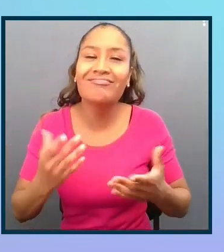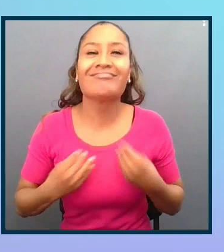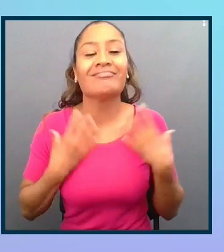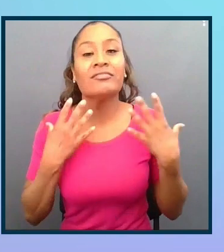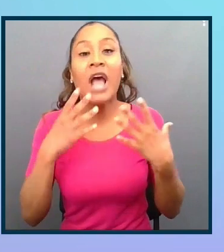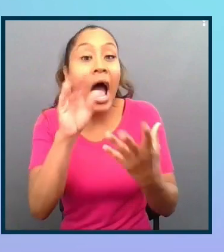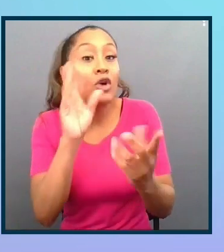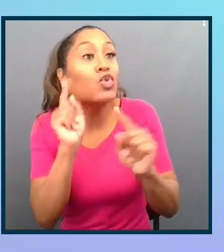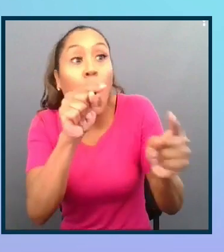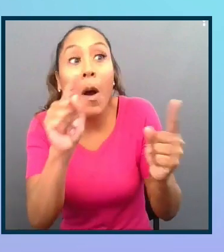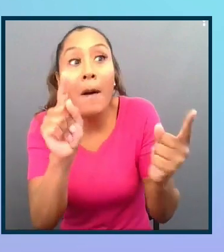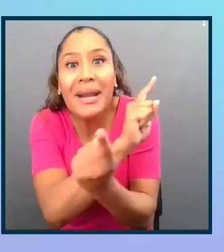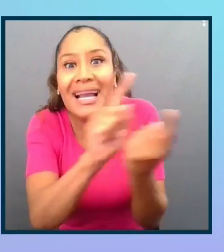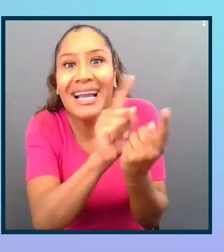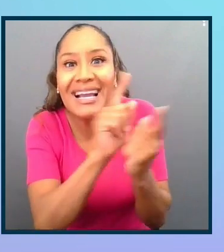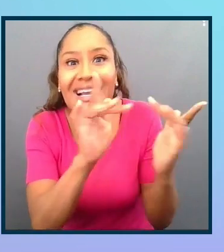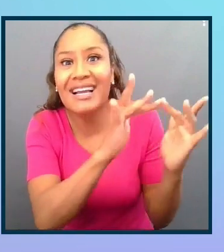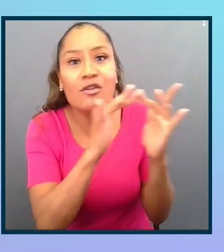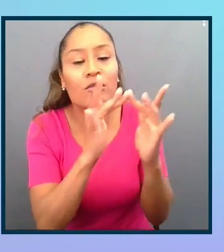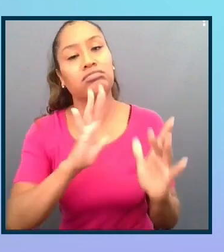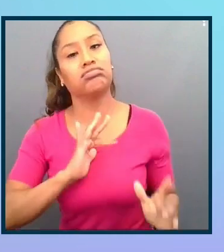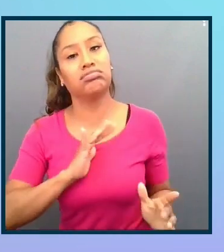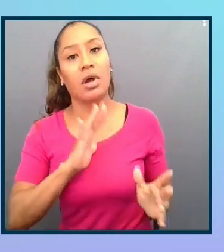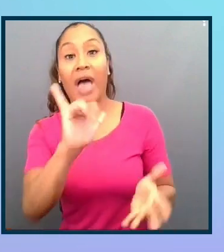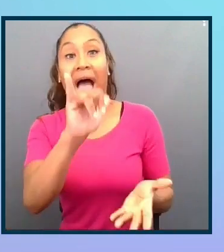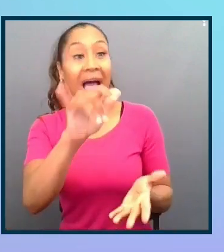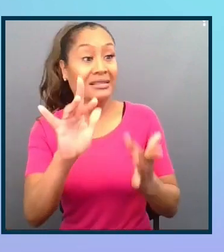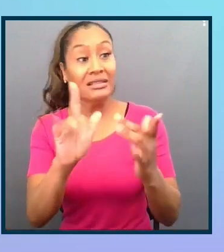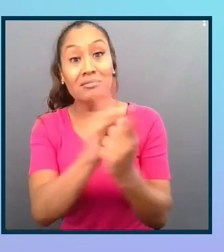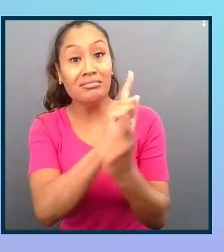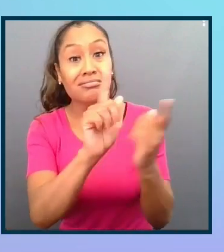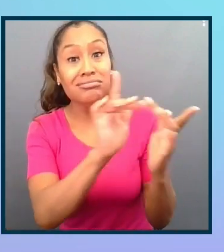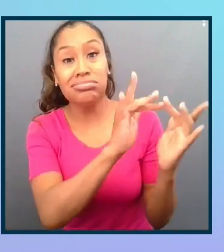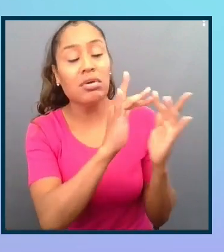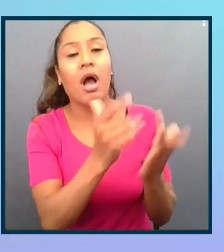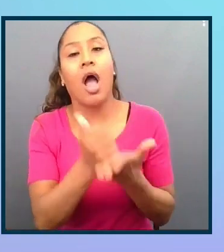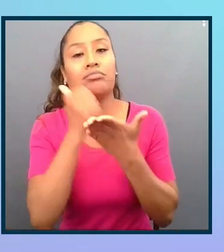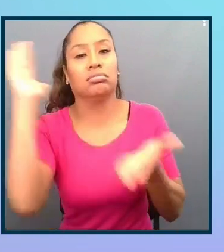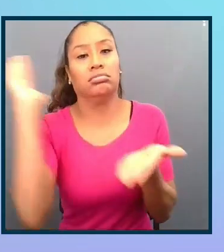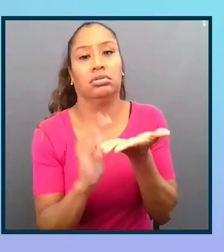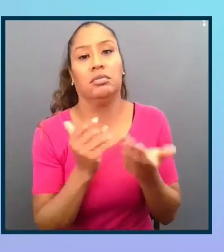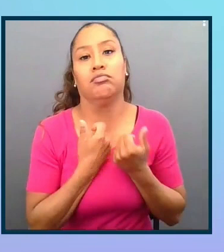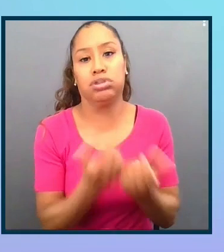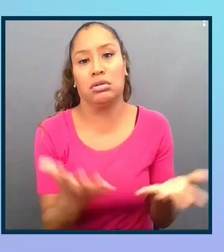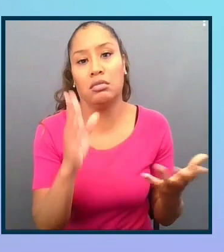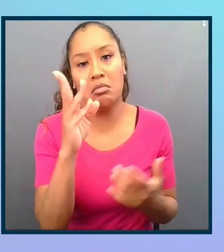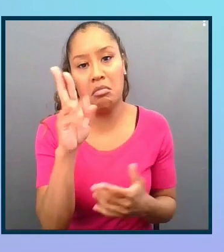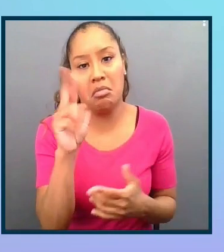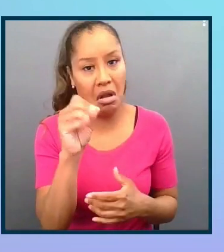That also, by the way, I'll say helps a lot with burnout in these skills. And as a designer, is just to connect